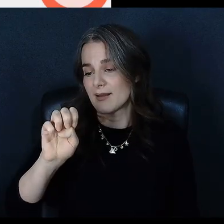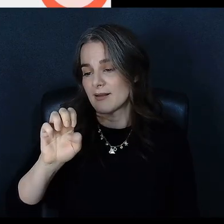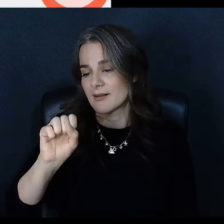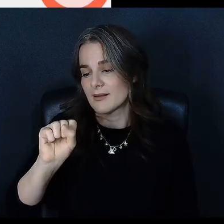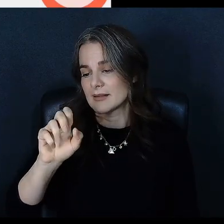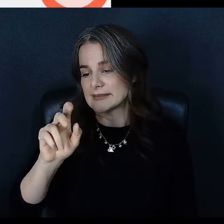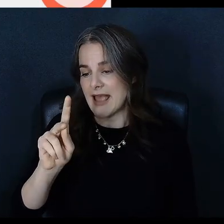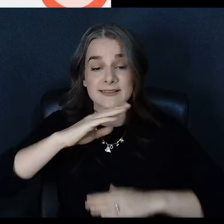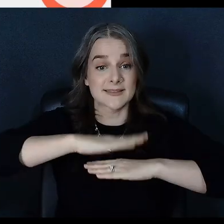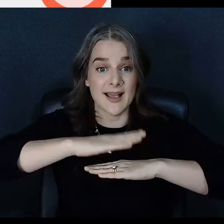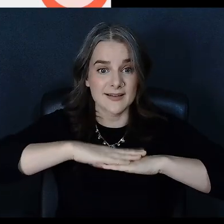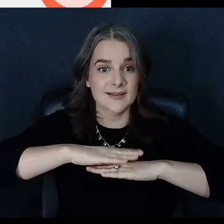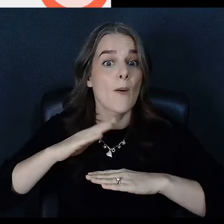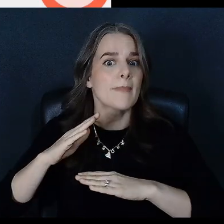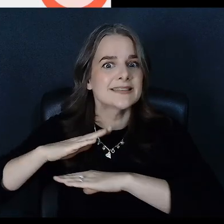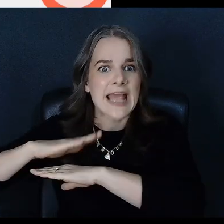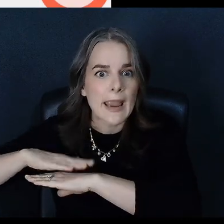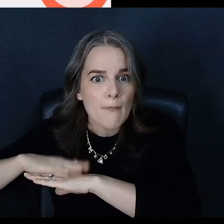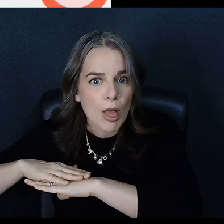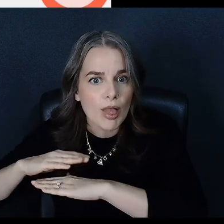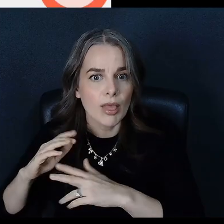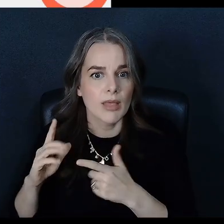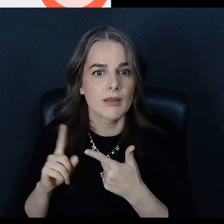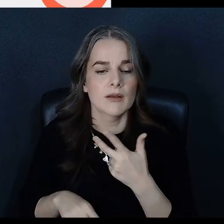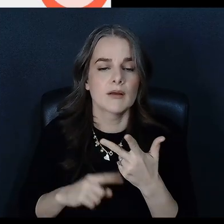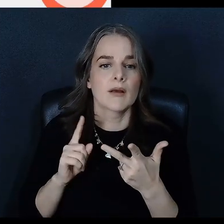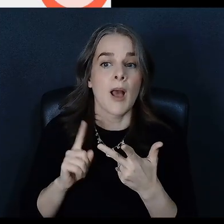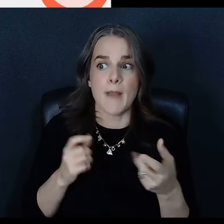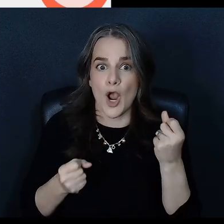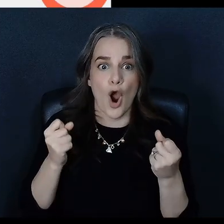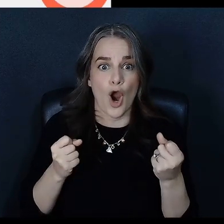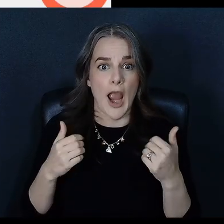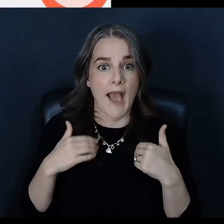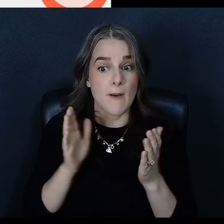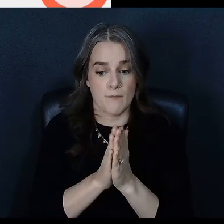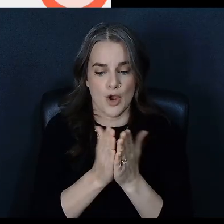I could sit in my car and just put a book on my lap, and the keyboard would project there.